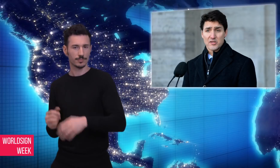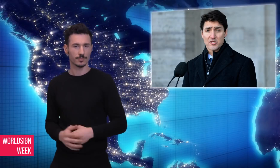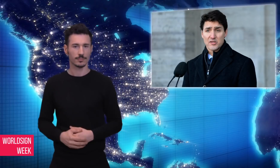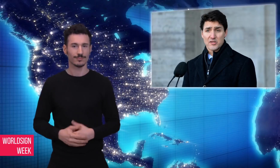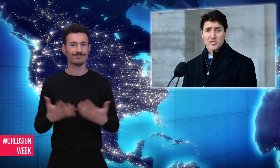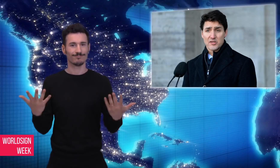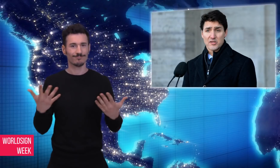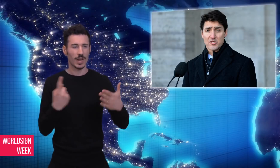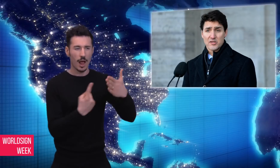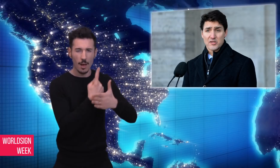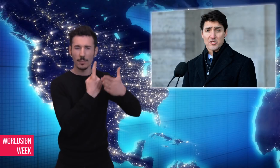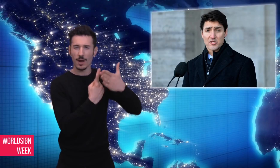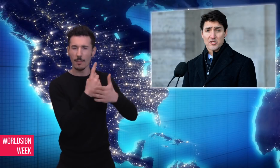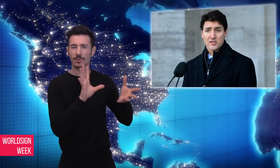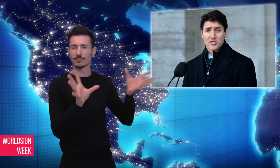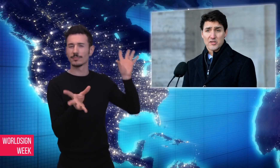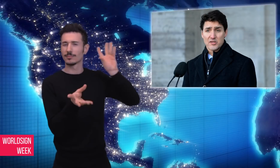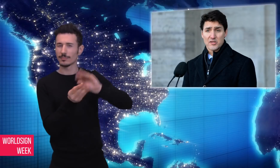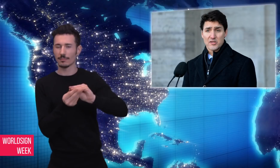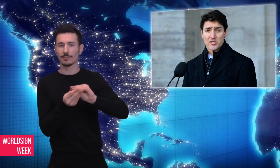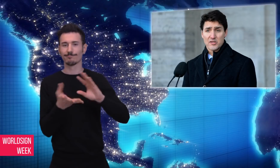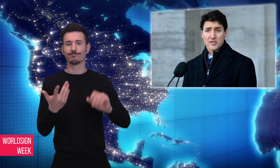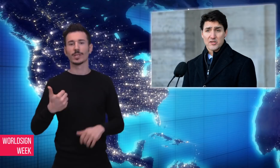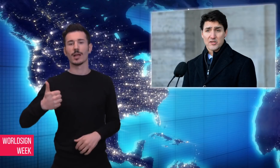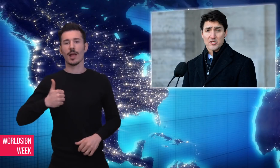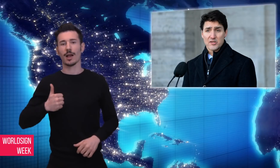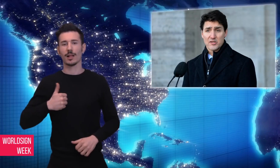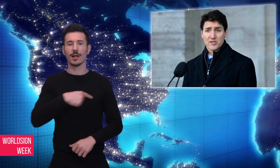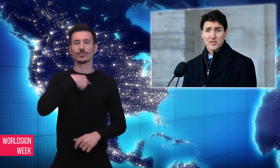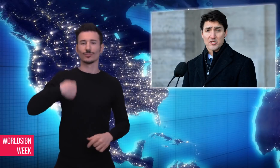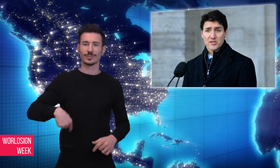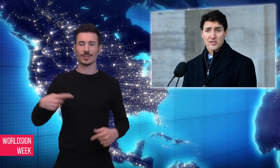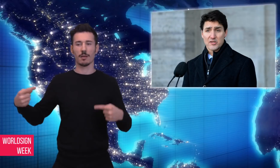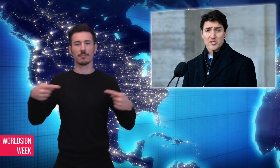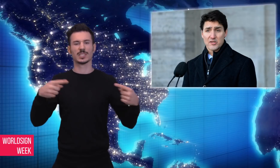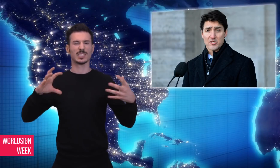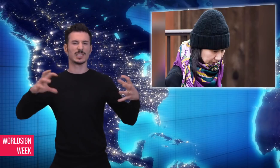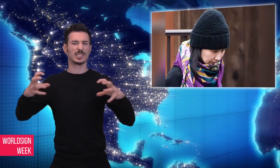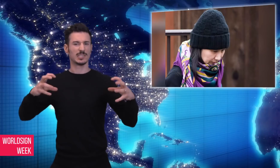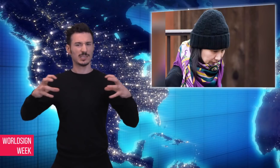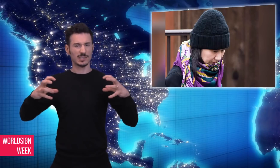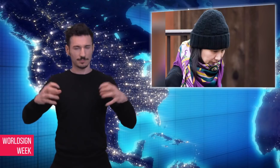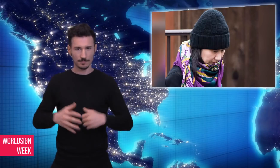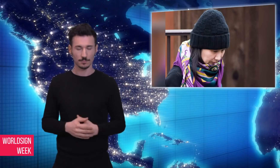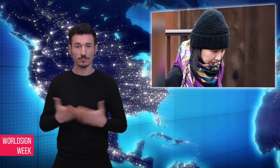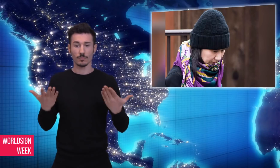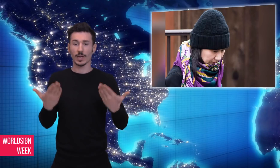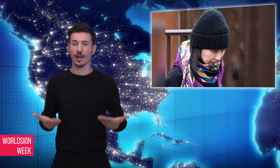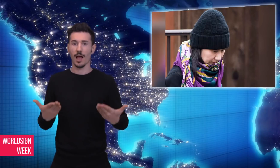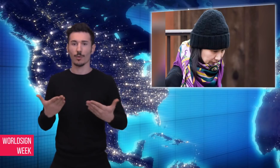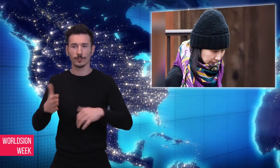Relations between both countries have cooled significantly,